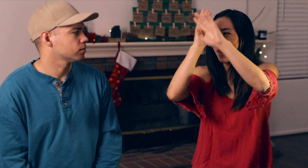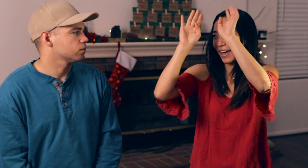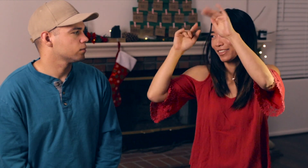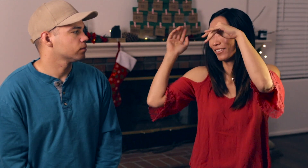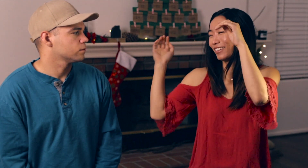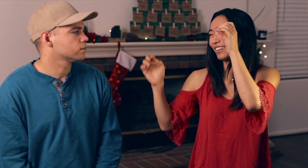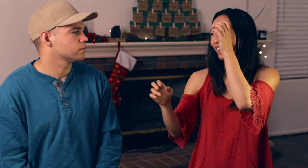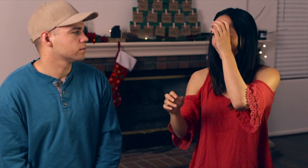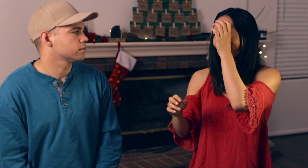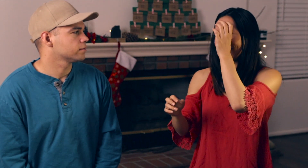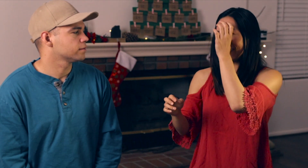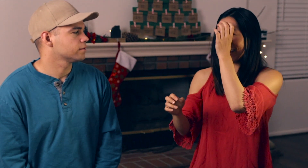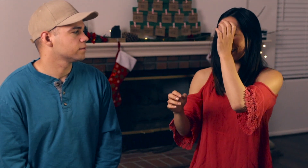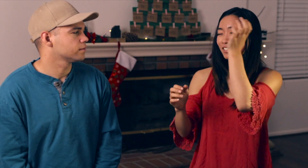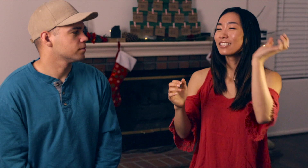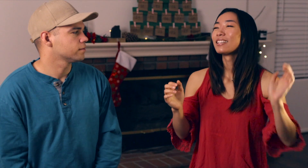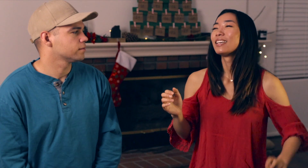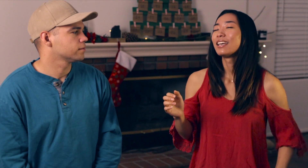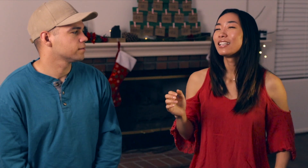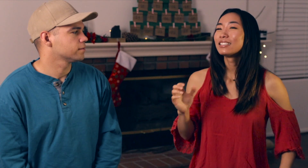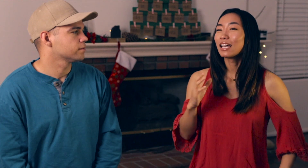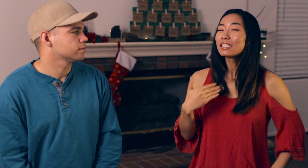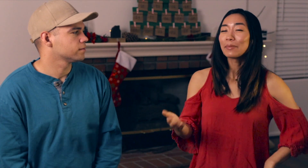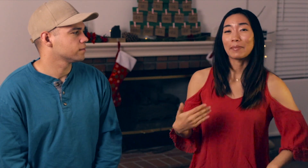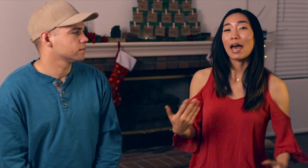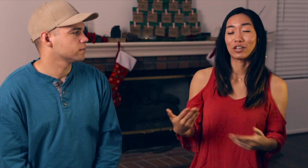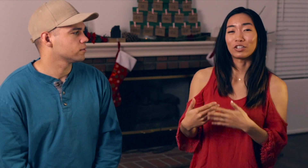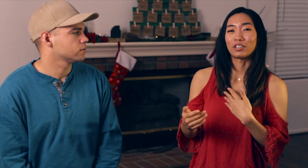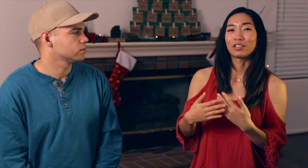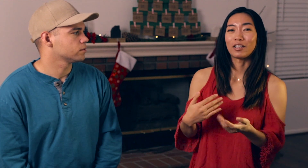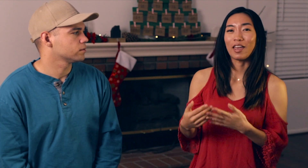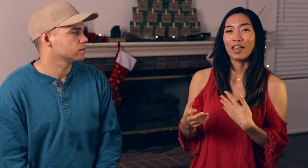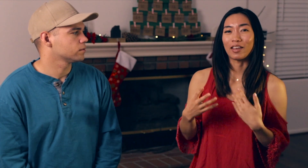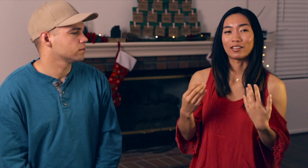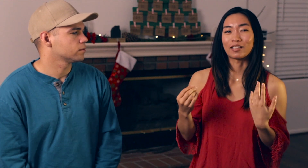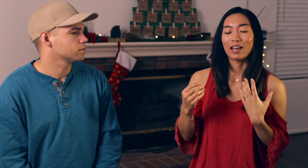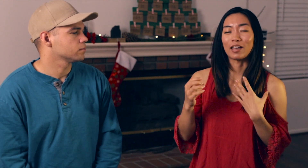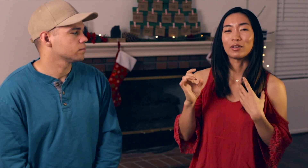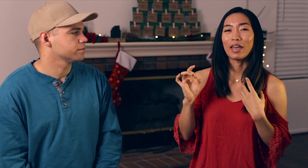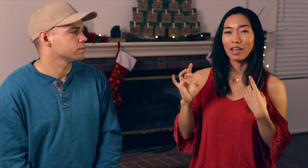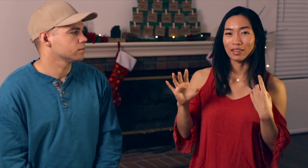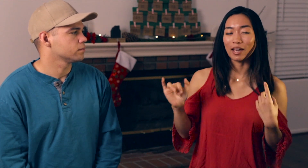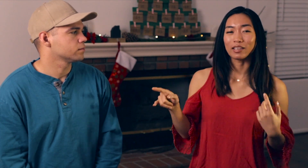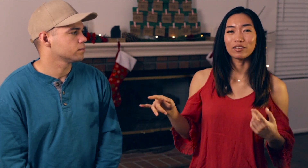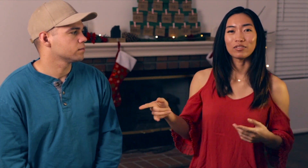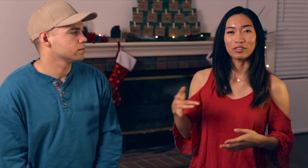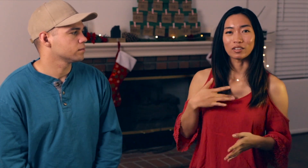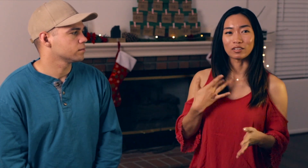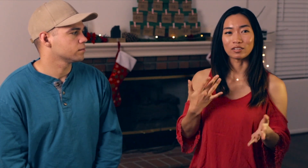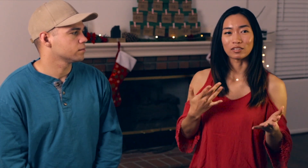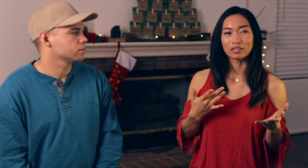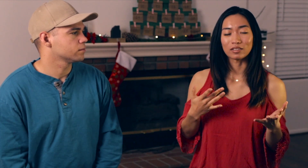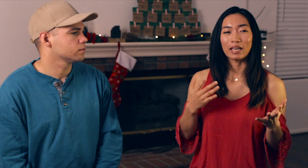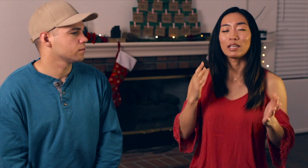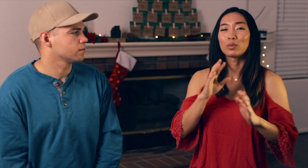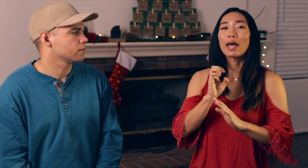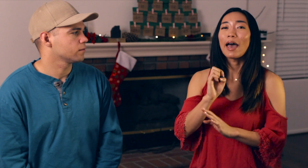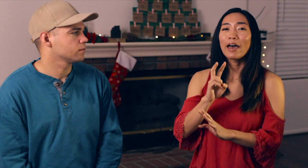math thing. I just it doesn't matter and I hate that he feels. That he would ever